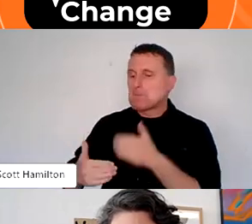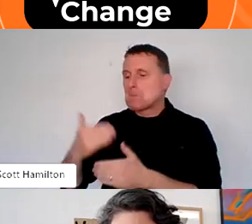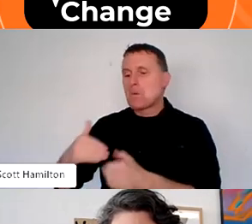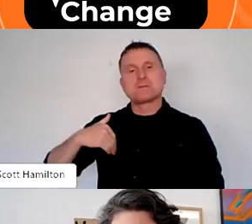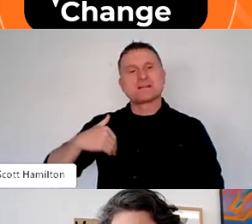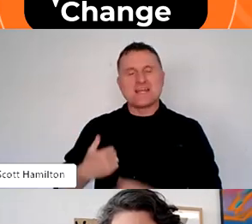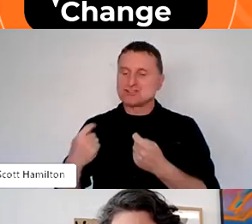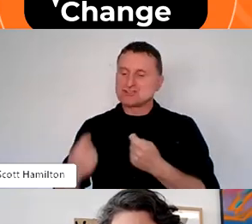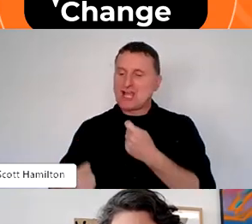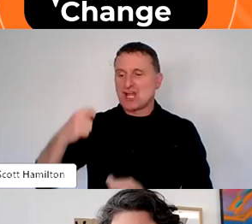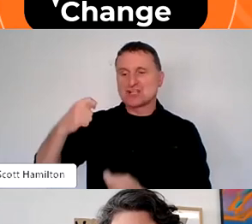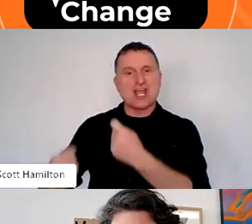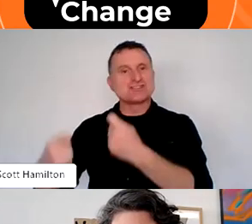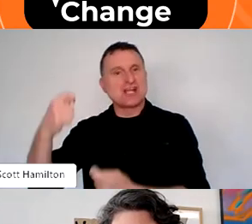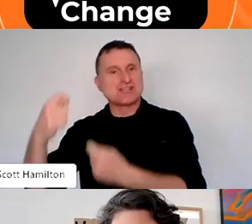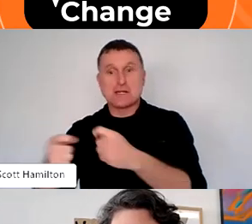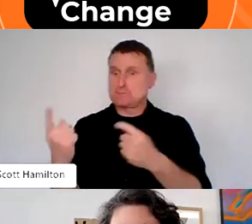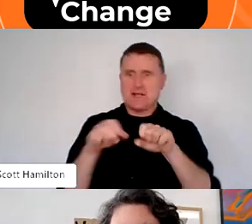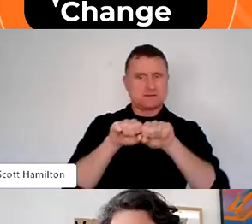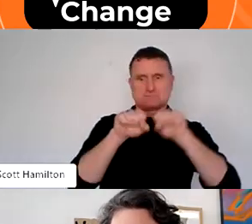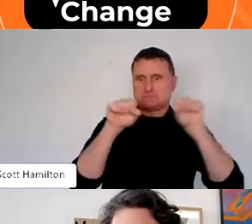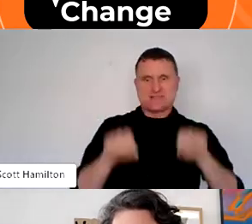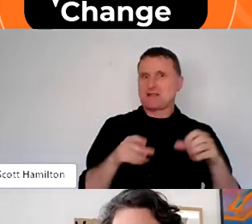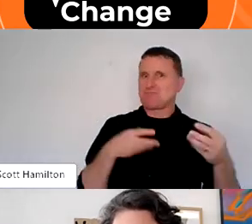The system doesn't seem to flex with me as I go." So early childhood